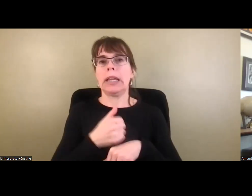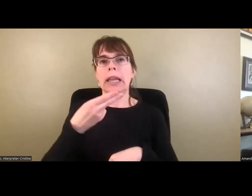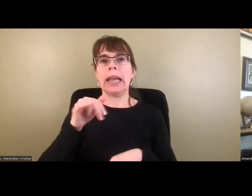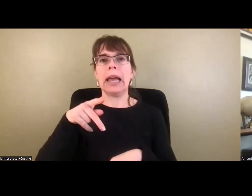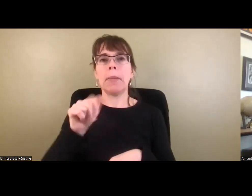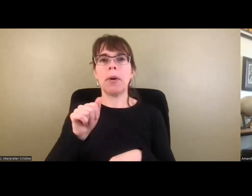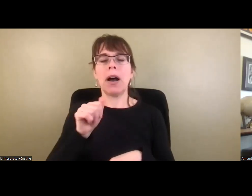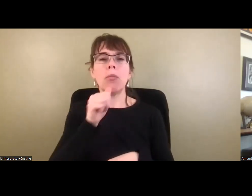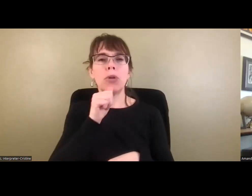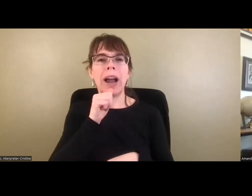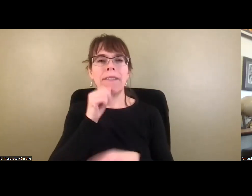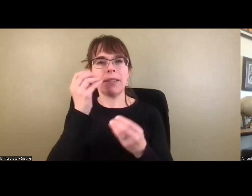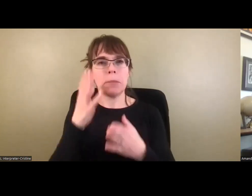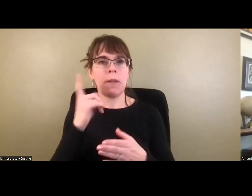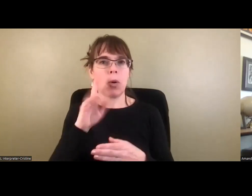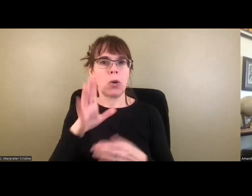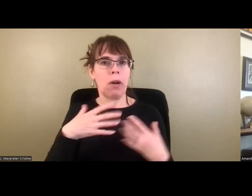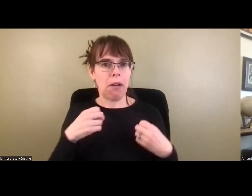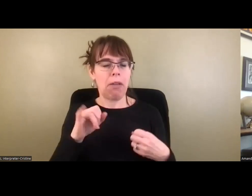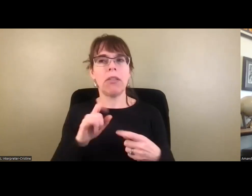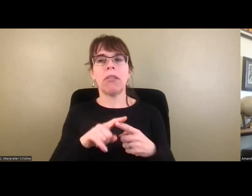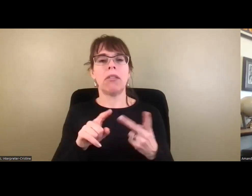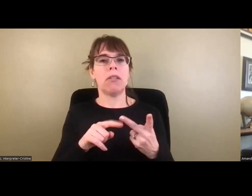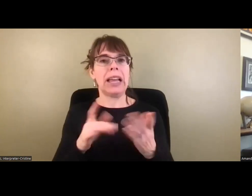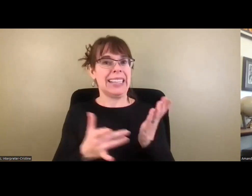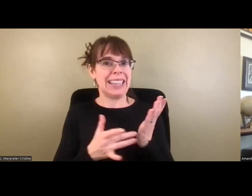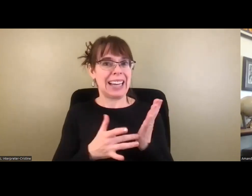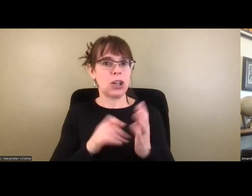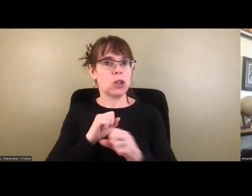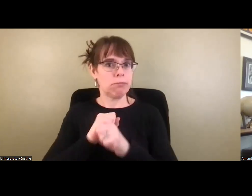of privacy, as well as a lot of tech security to make sure that the folks were working with